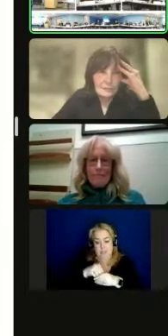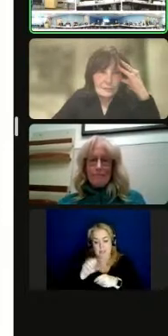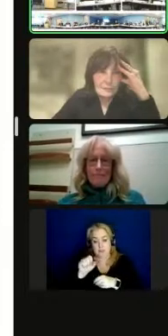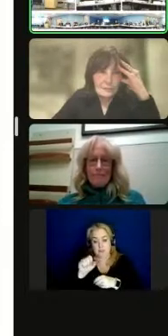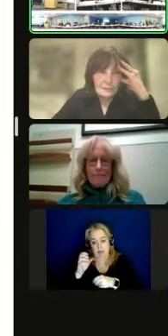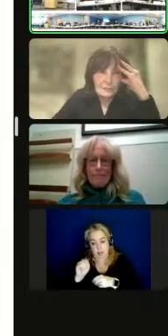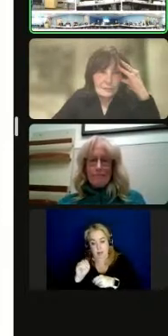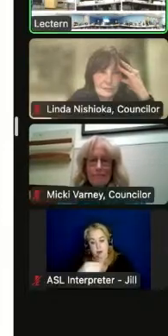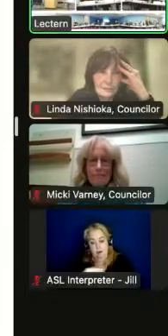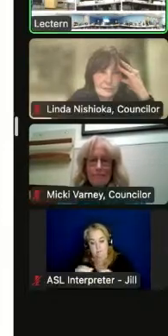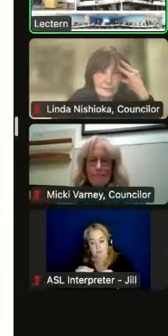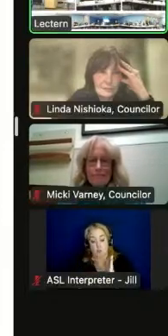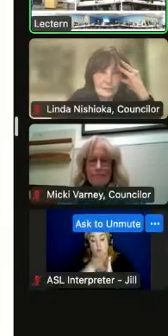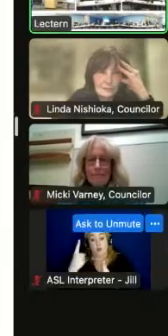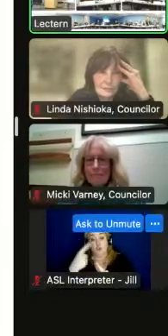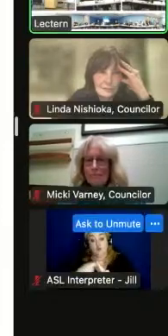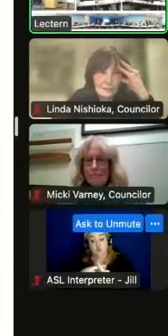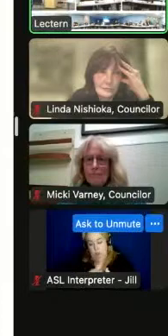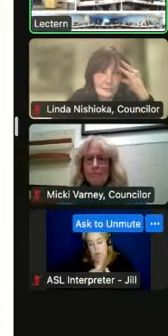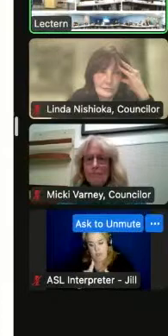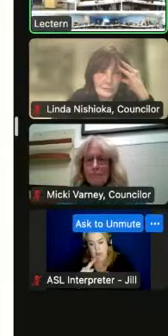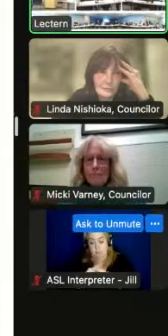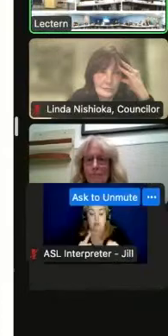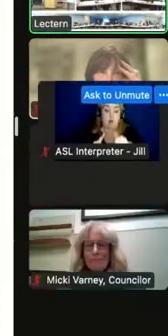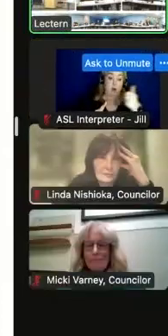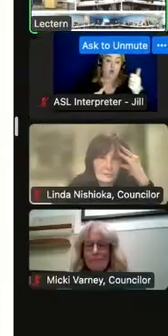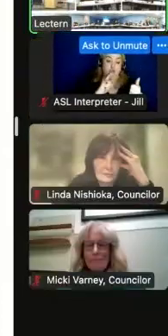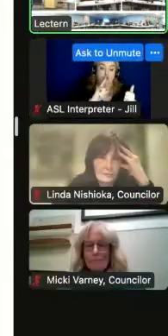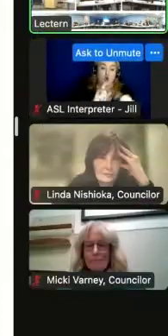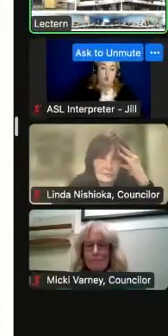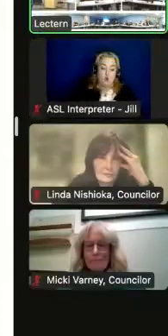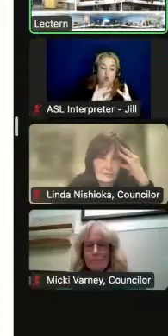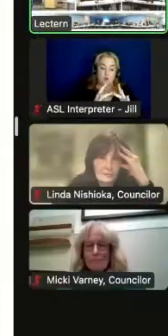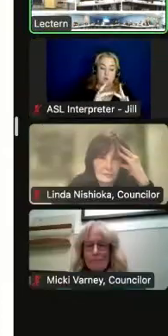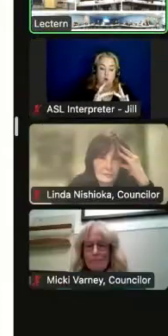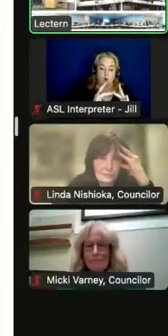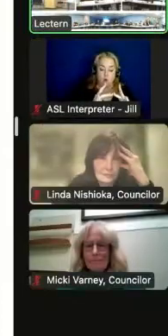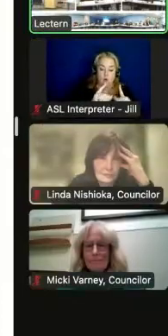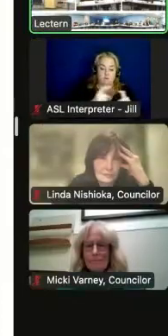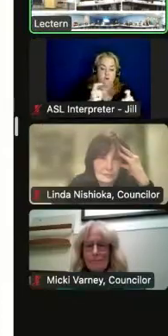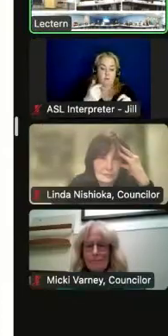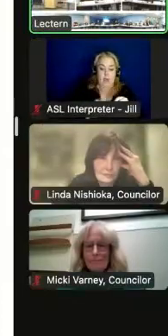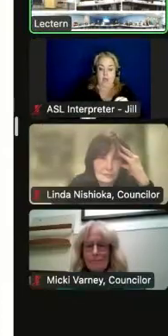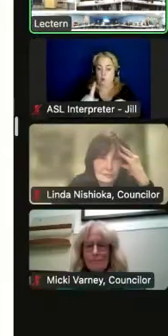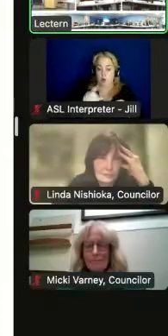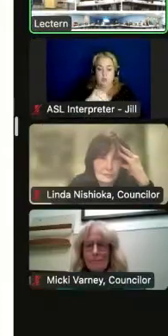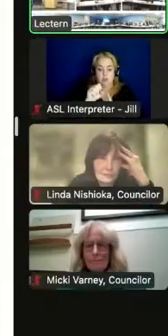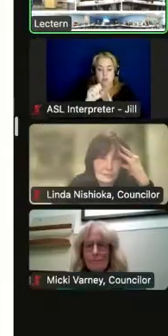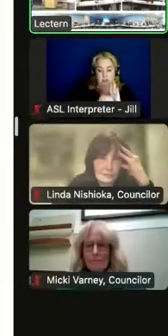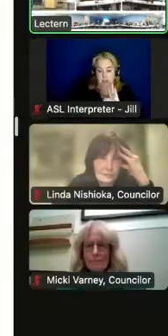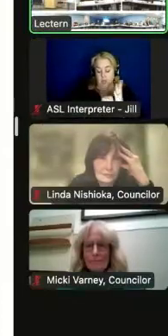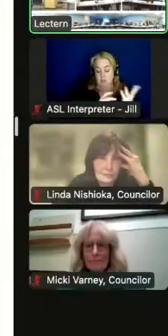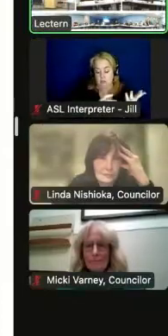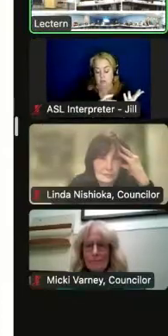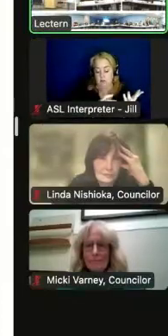KNOW A LOT OF PEOPLE WHO WORK FOR THE STATE WHO HAVE ONE FOOT